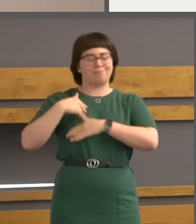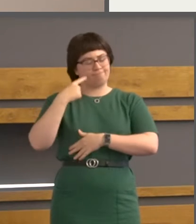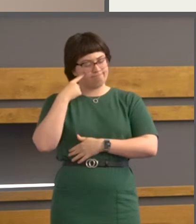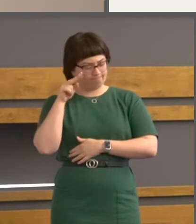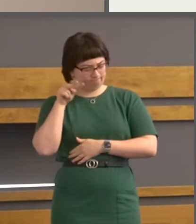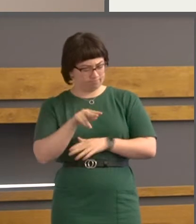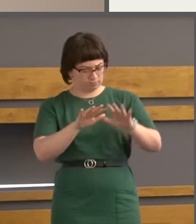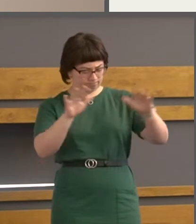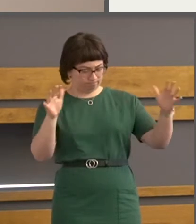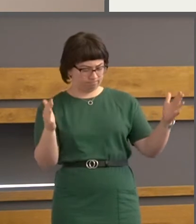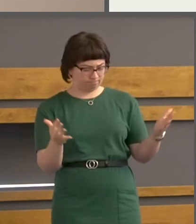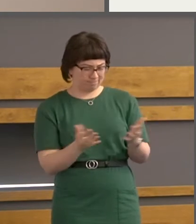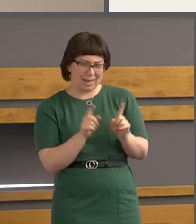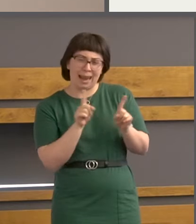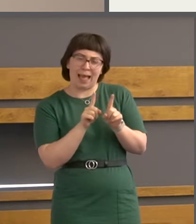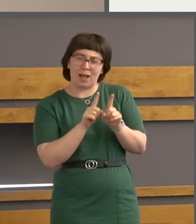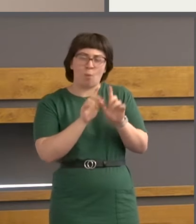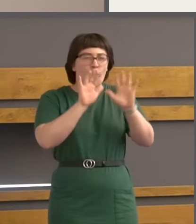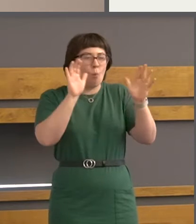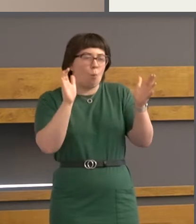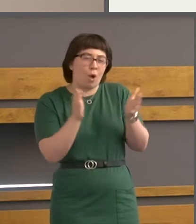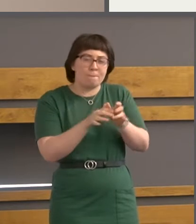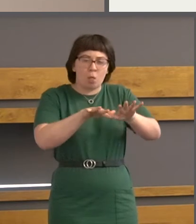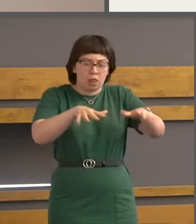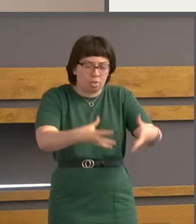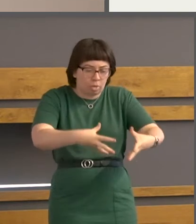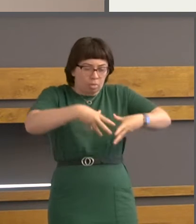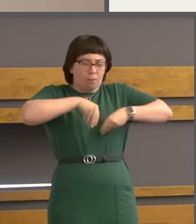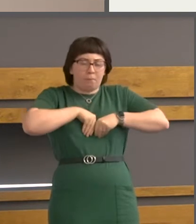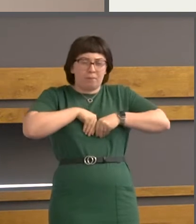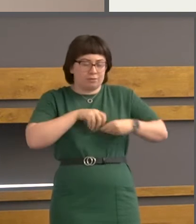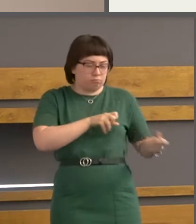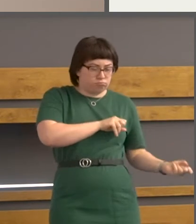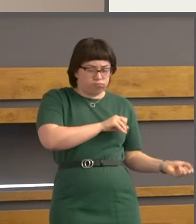as a sort of portal or whirlpool that could, you know, suck you inside of it and transport you